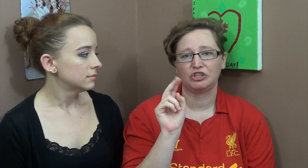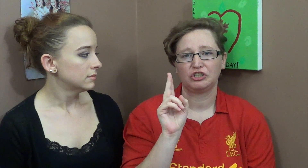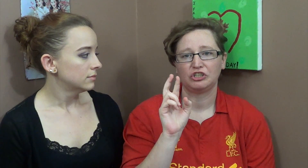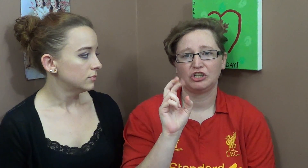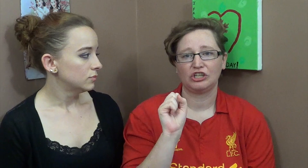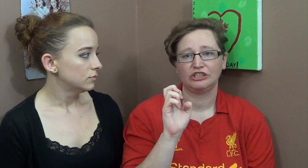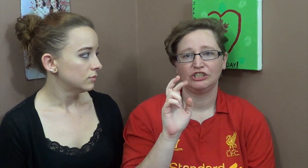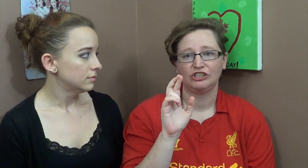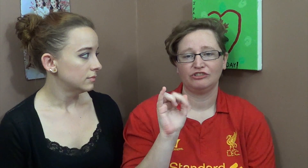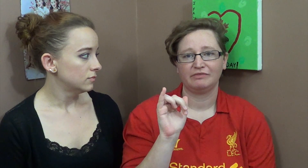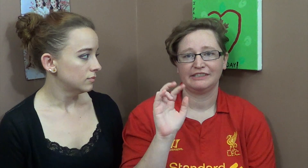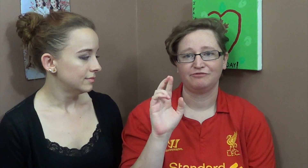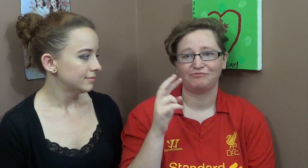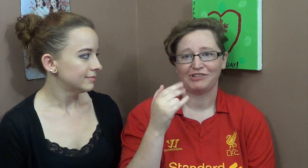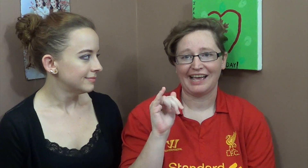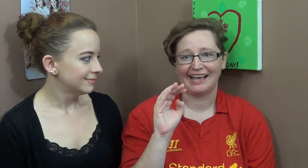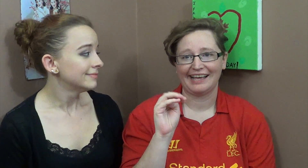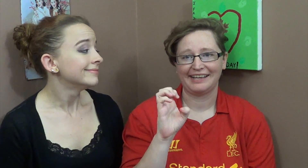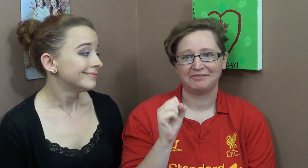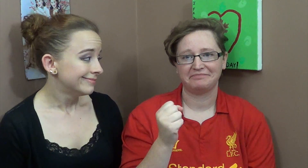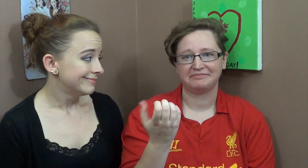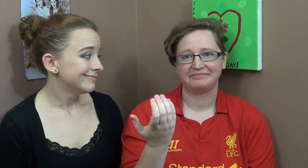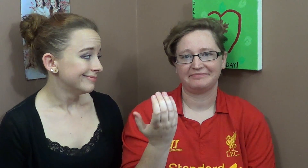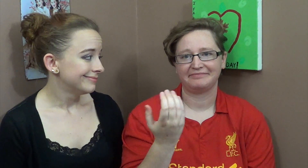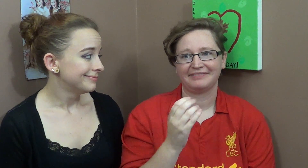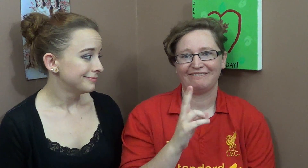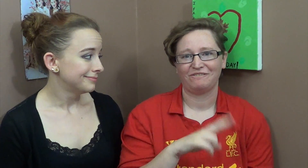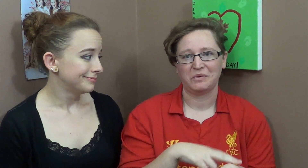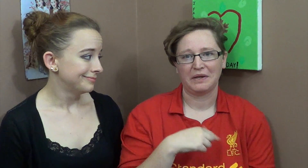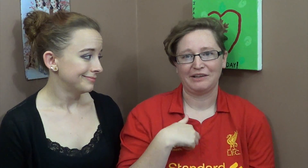nursery rhymes... of course